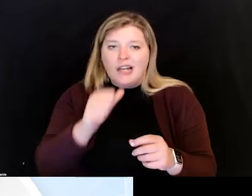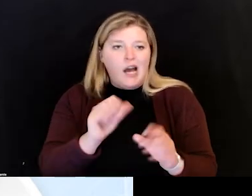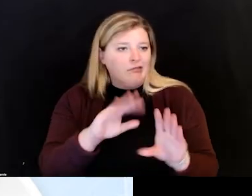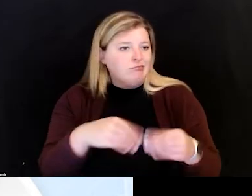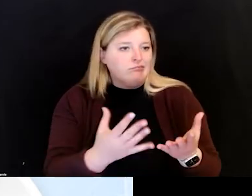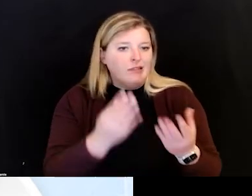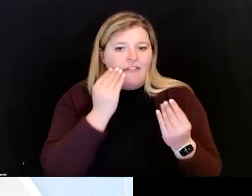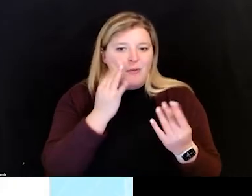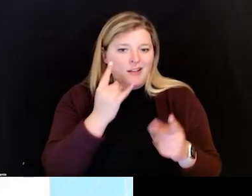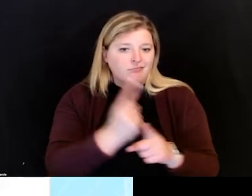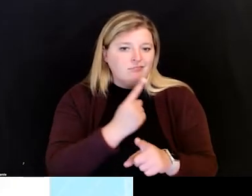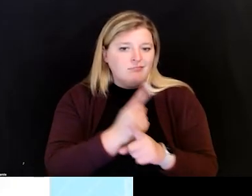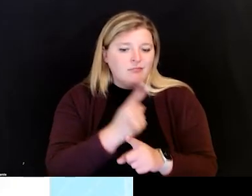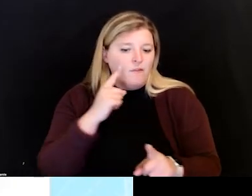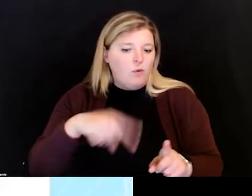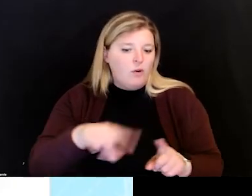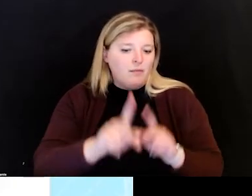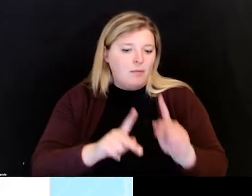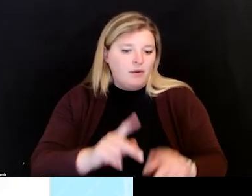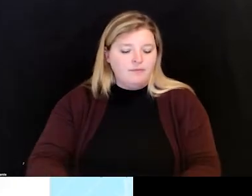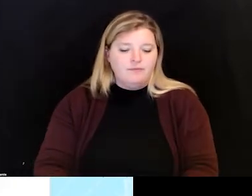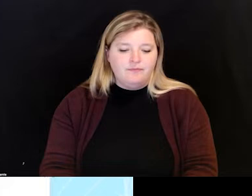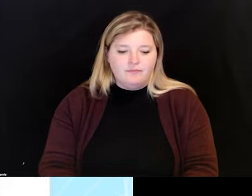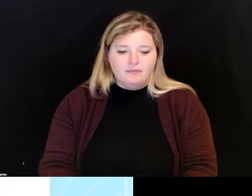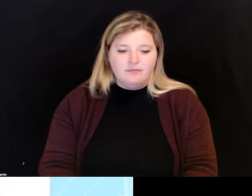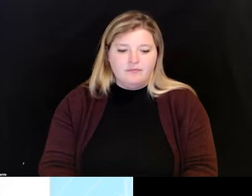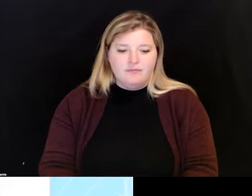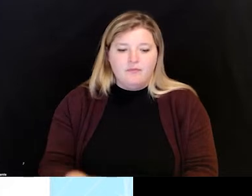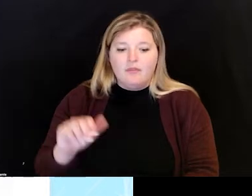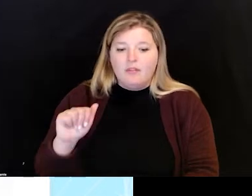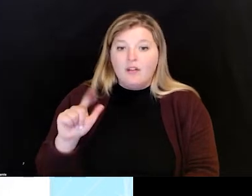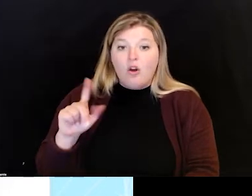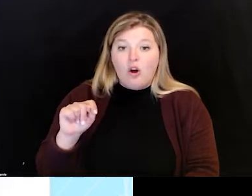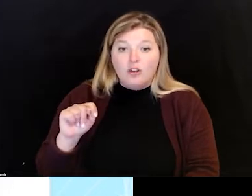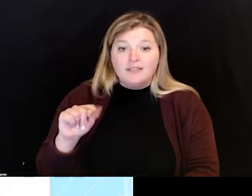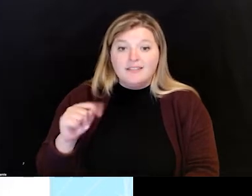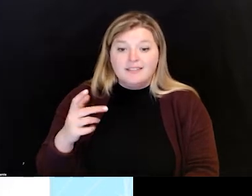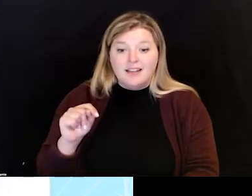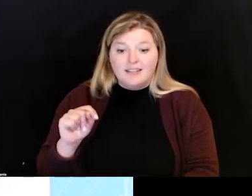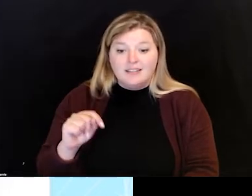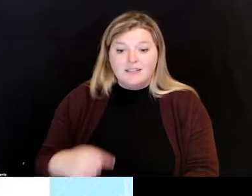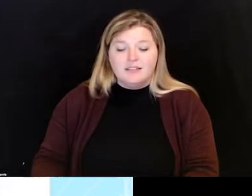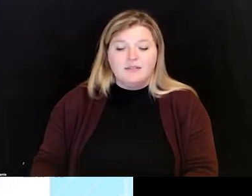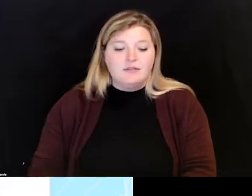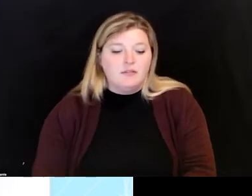Next. Alt text. Alt text is used to provide